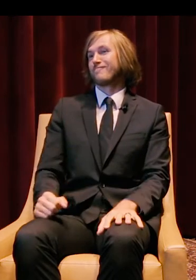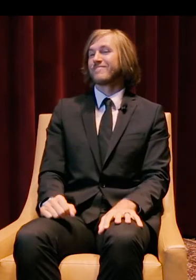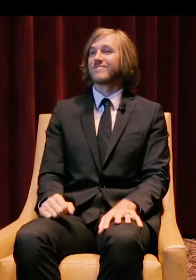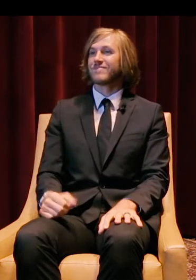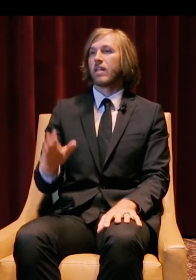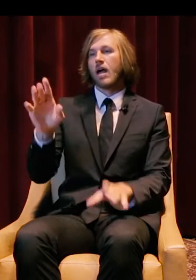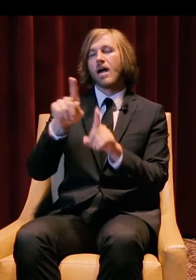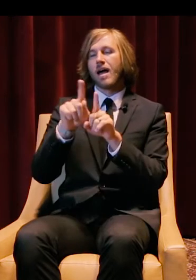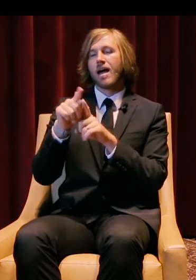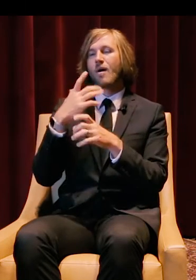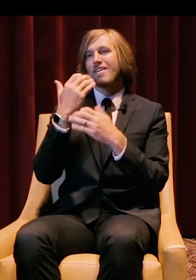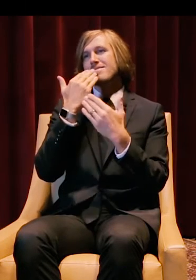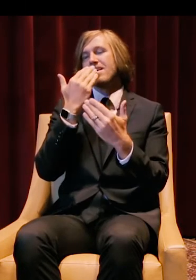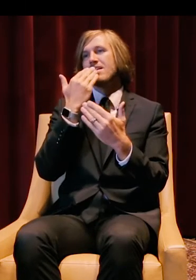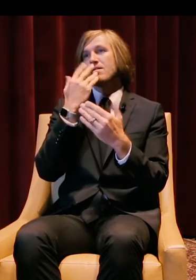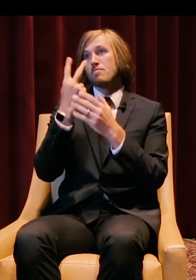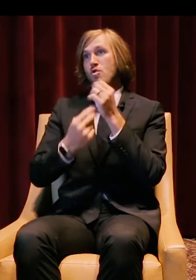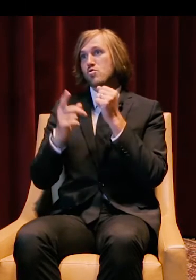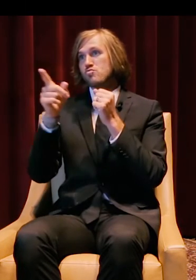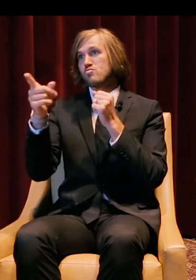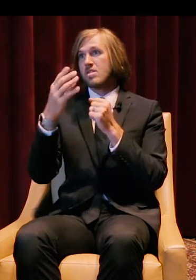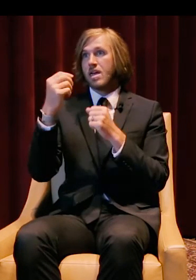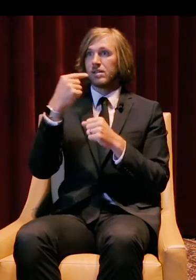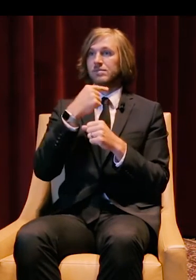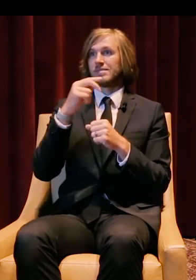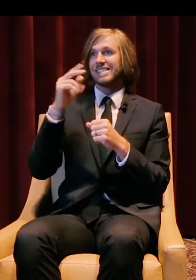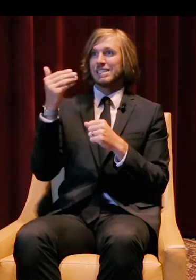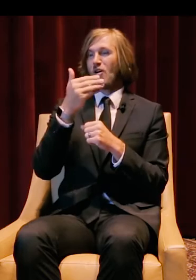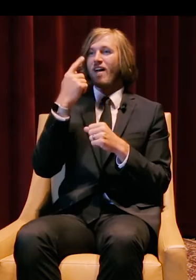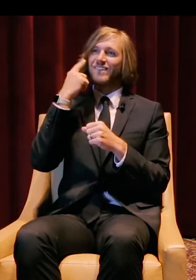By the way, I'd like to thank both you, Vai and Nemo, for having me here.